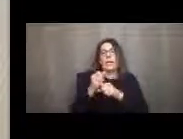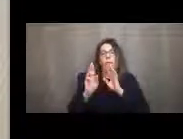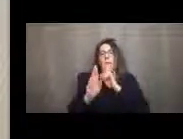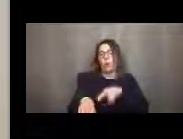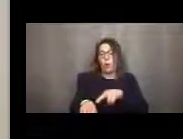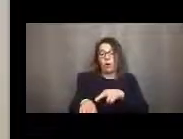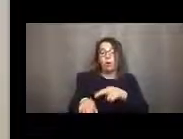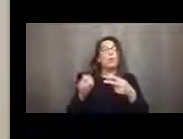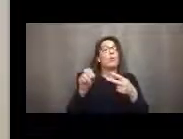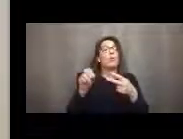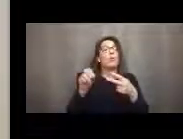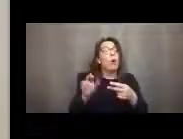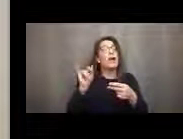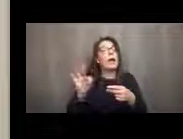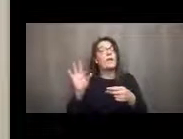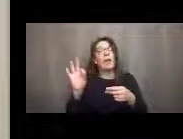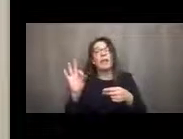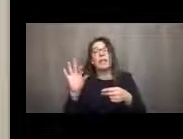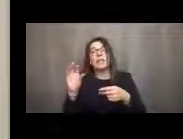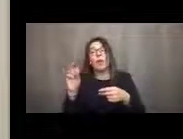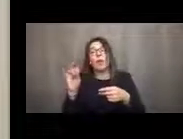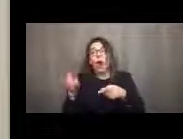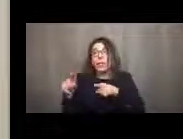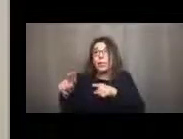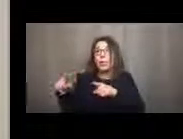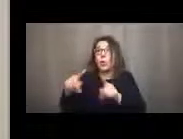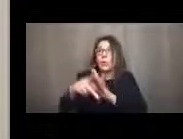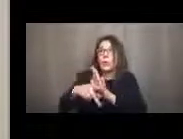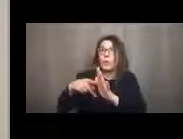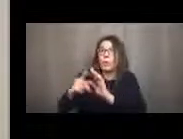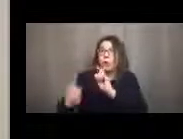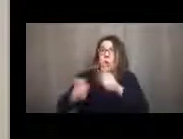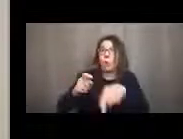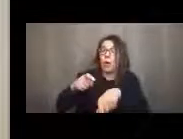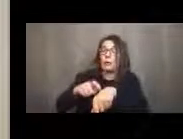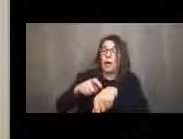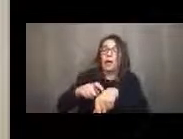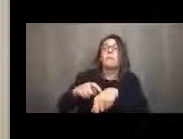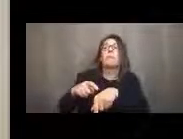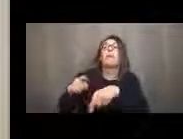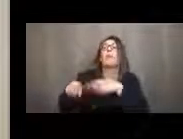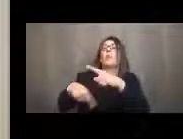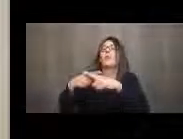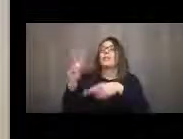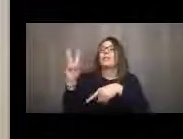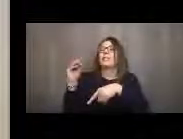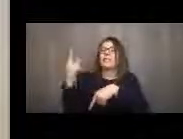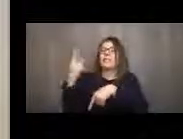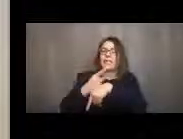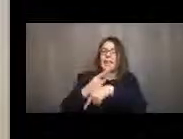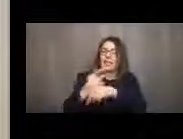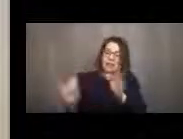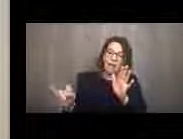or if the FCOI is identified during the period of the award, then it's due within 60 days of identifying the conflict.